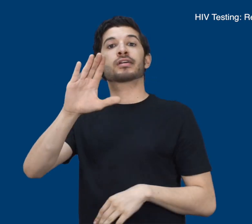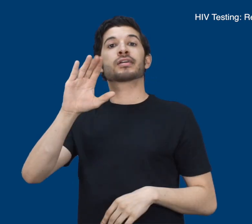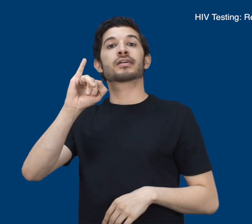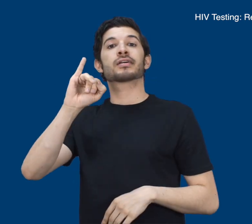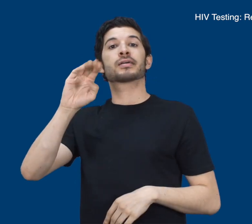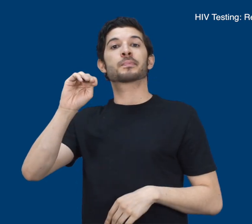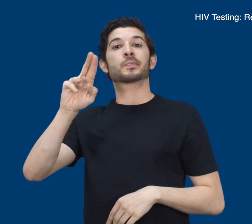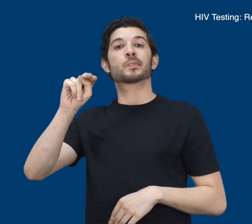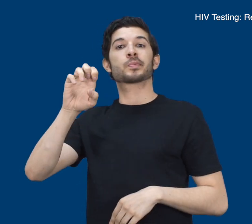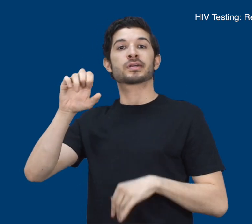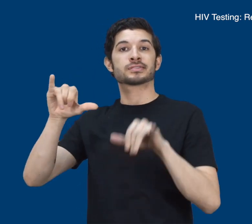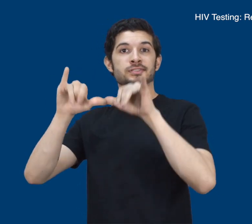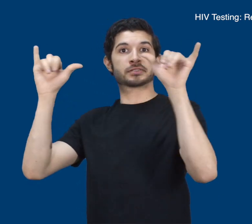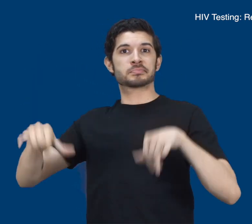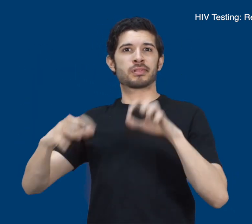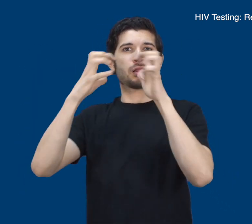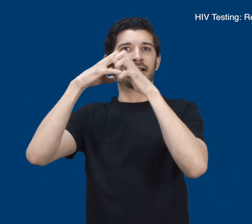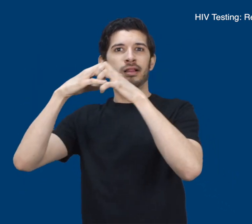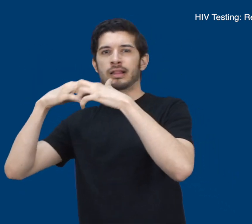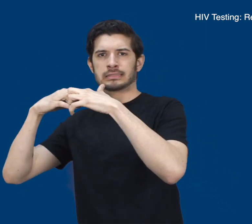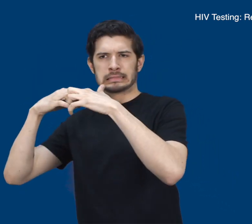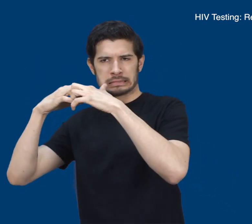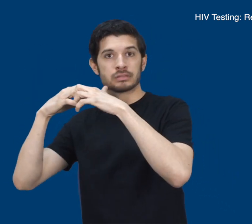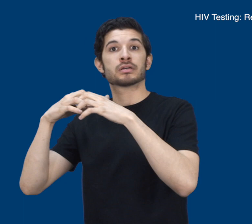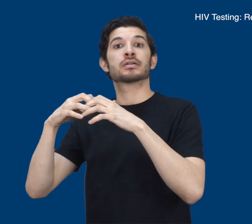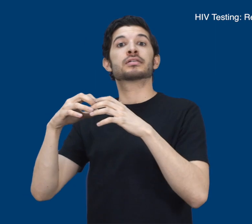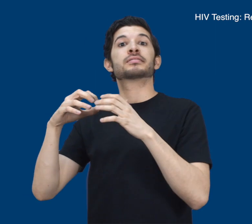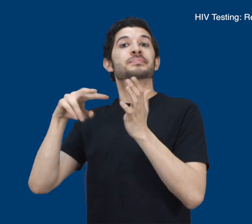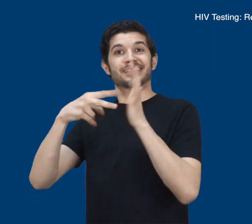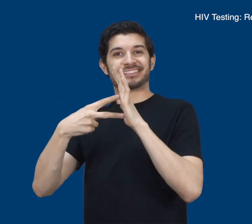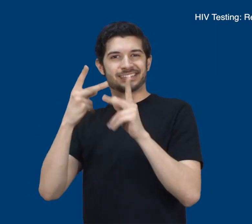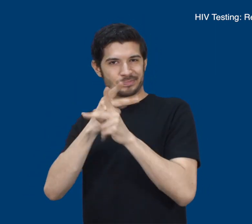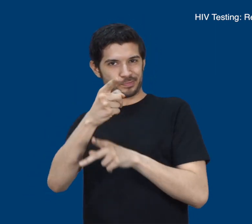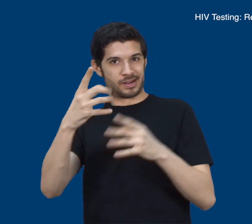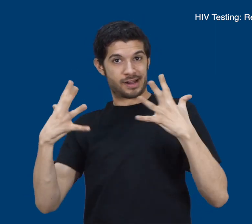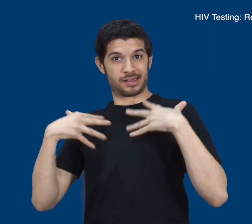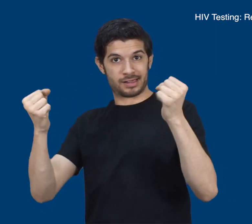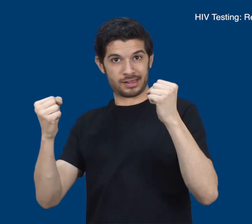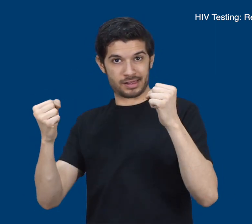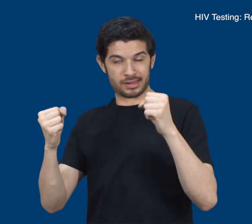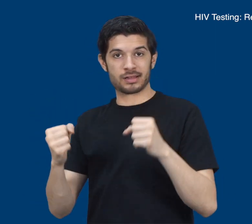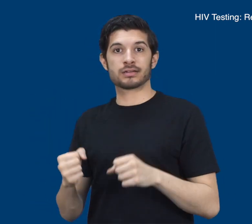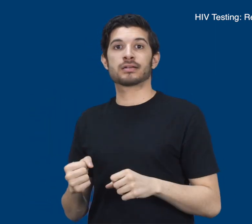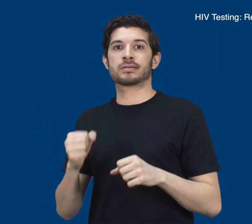and protect your immune system. Getting medical treatment can keep you healthy.